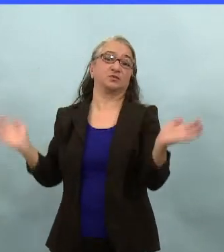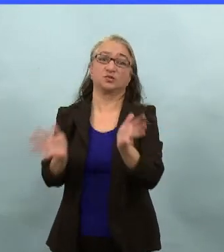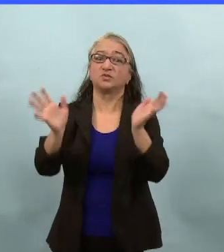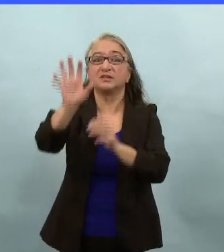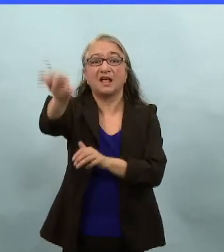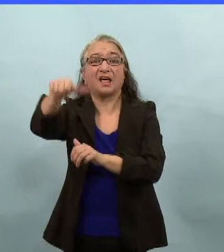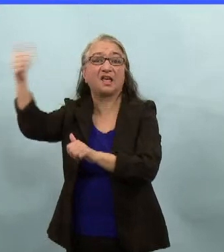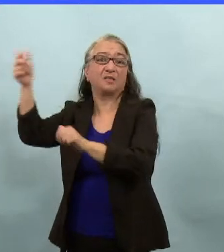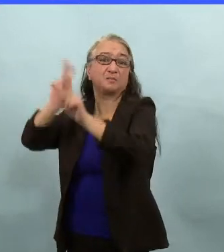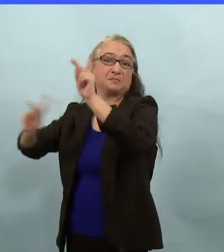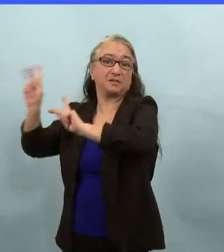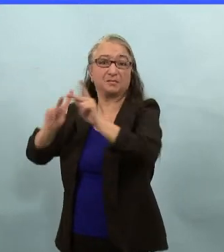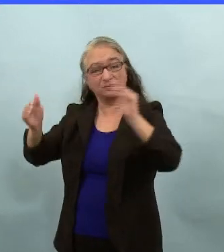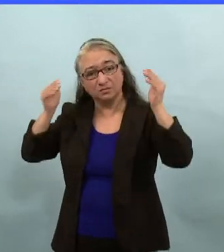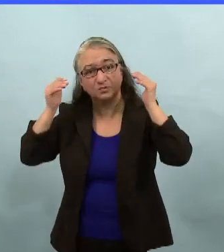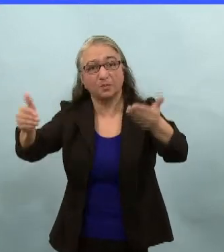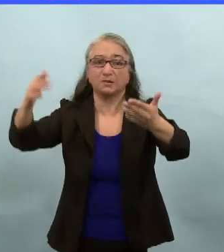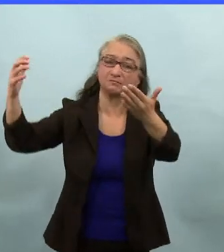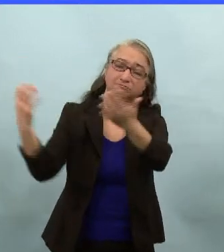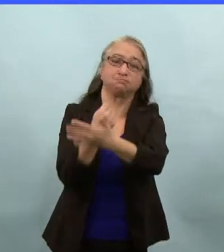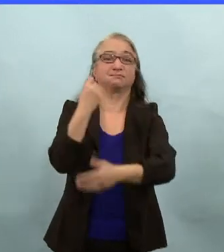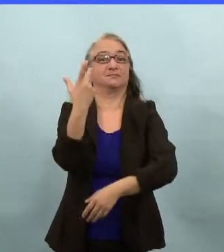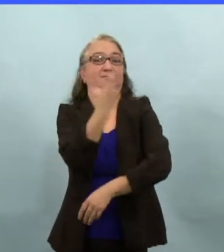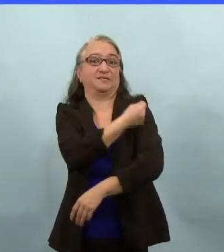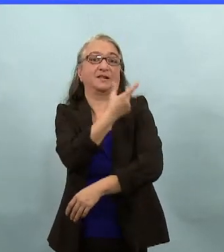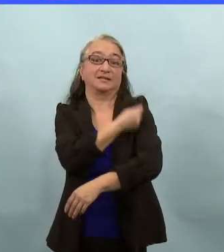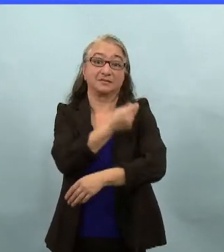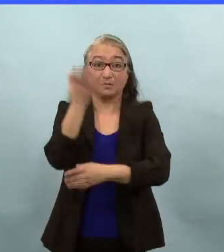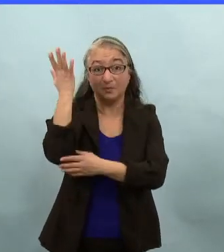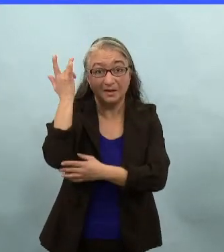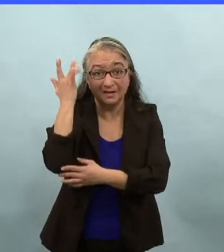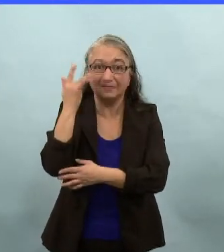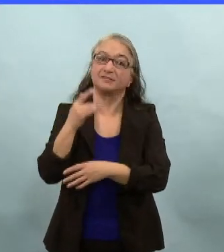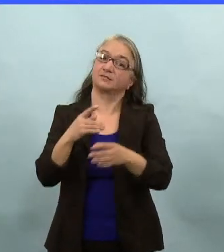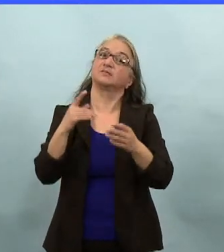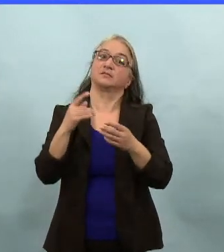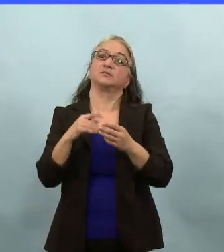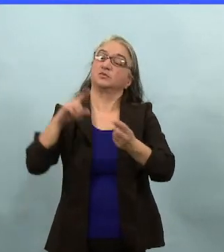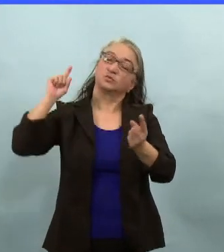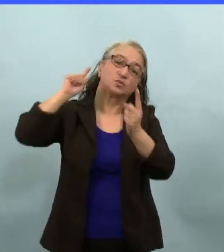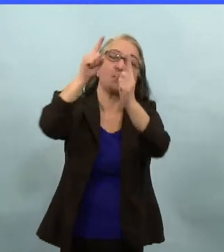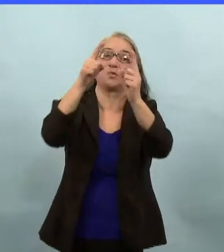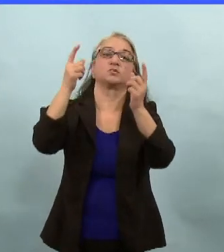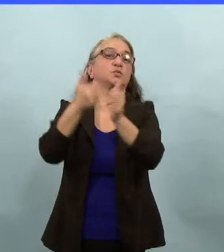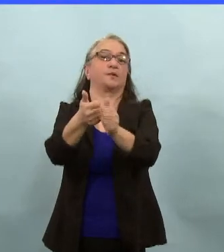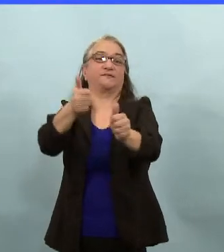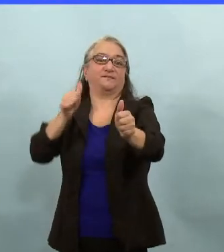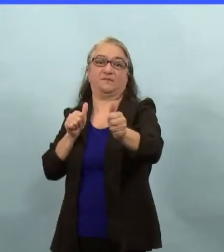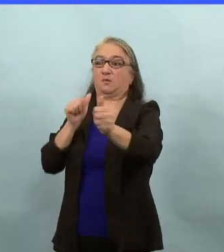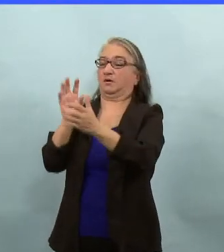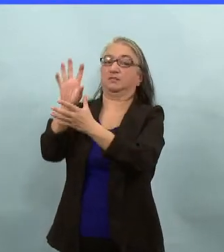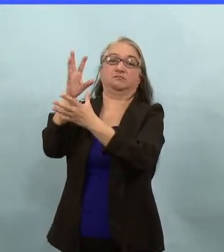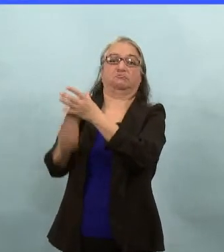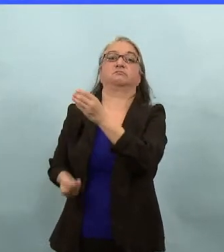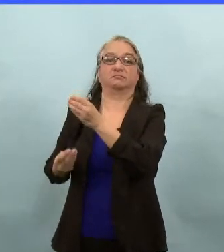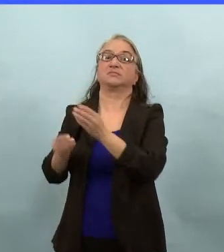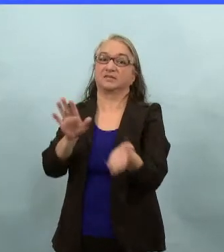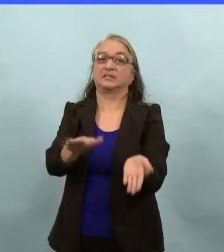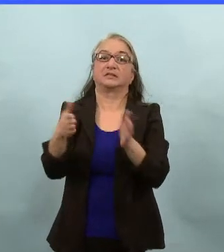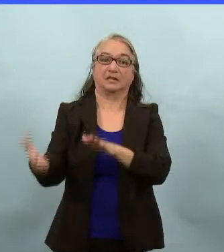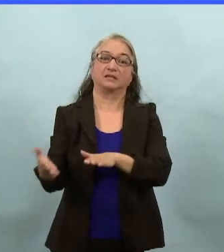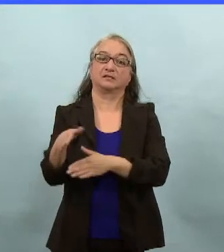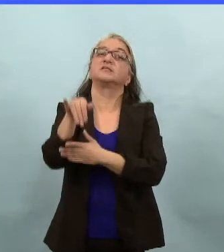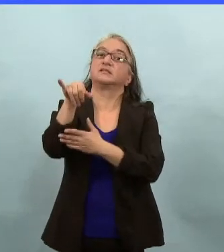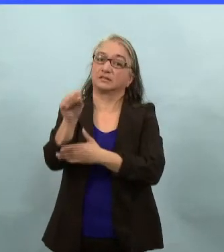to prevent deaths such as the loss that you may have experienced but we do take it very seriously